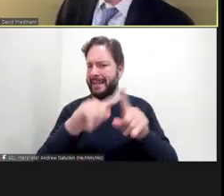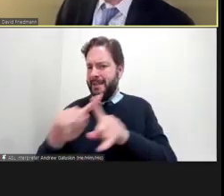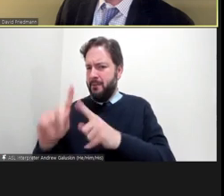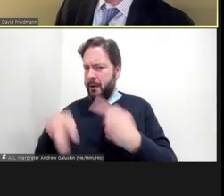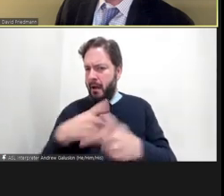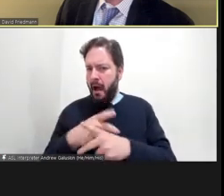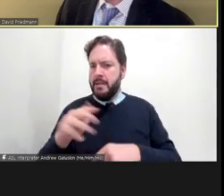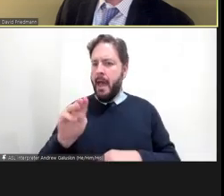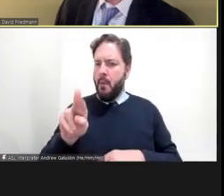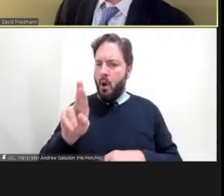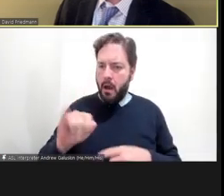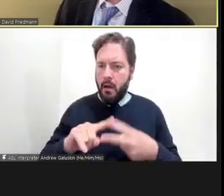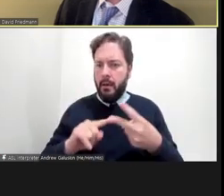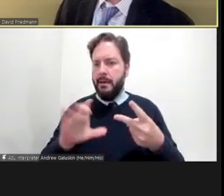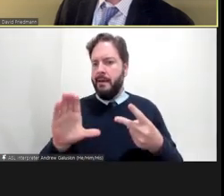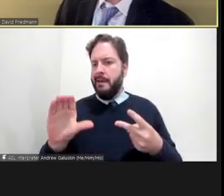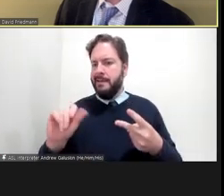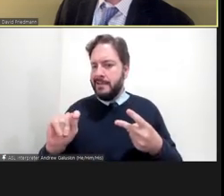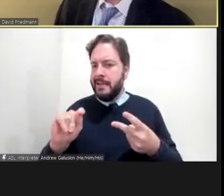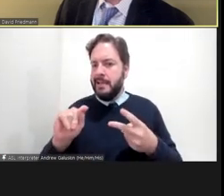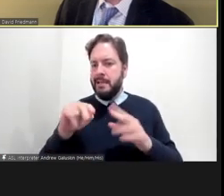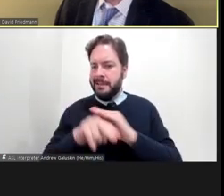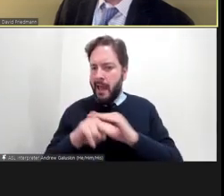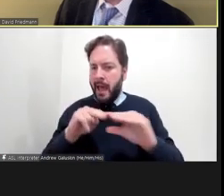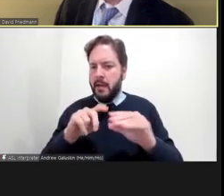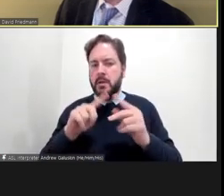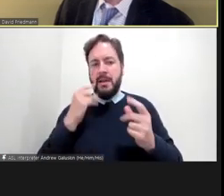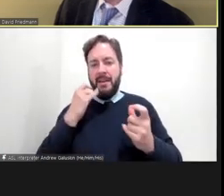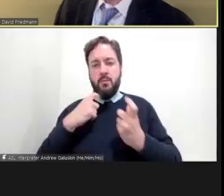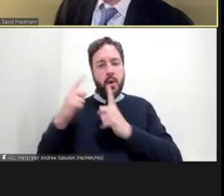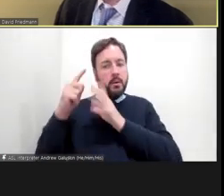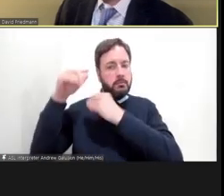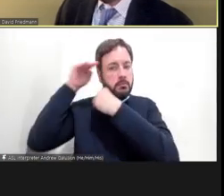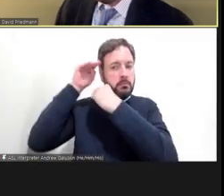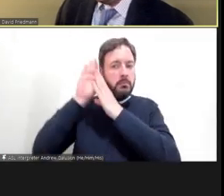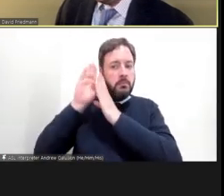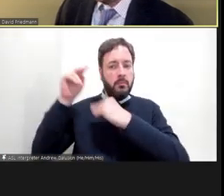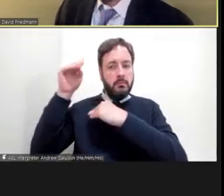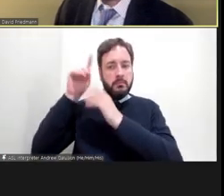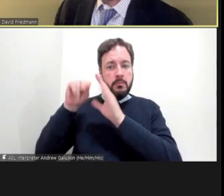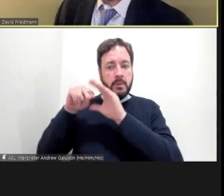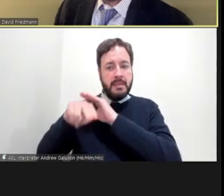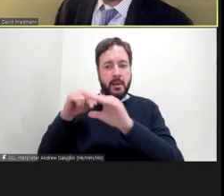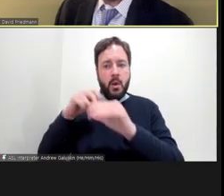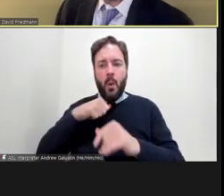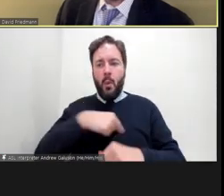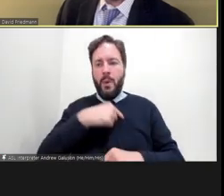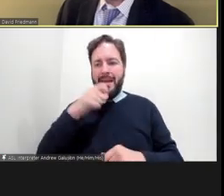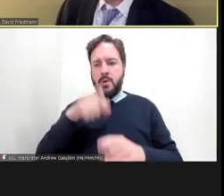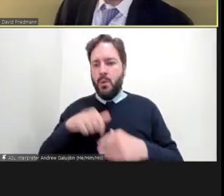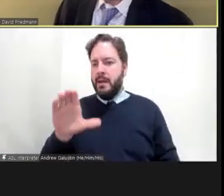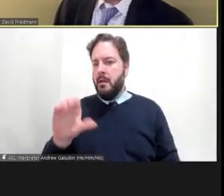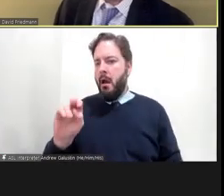there's MRIs. Generally when we're imaging the ear in a child with hearing loss, we don't need contrast for any of these studies.